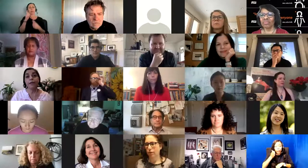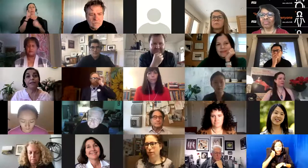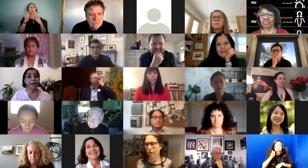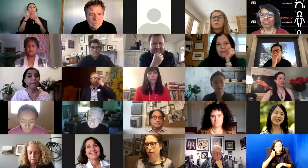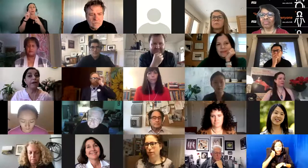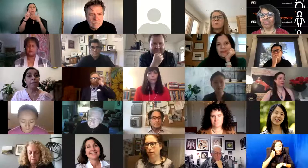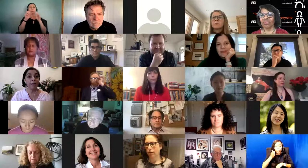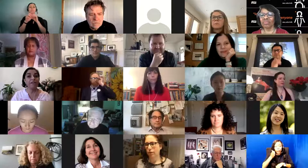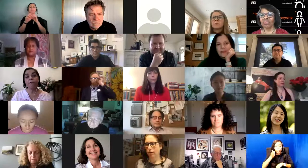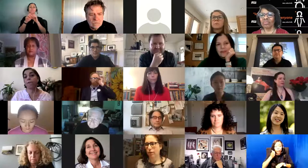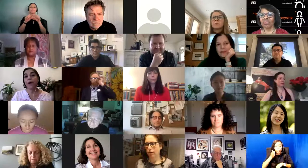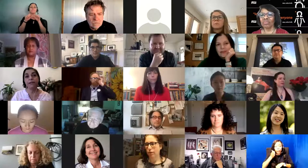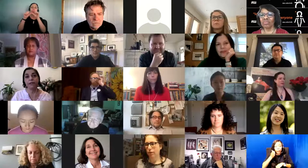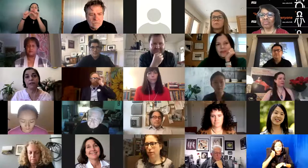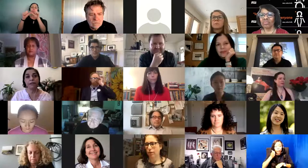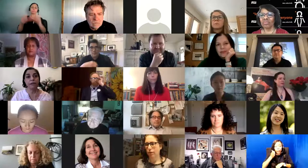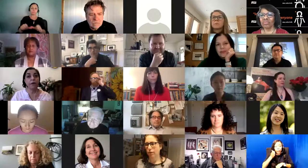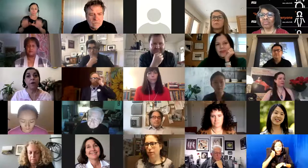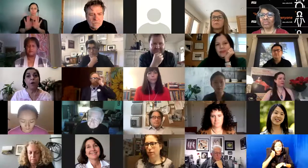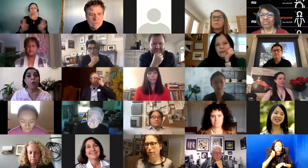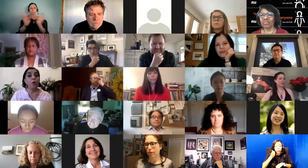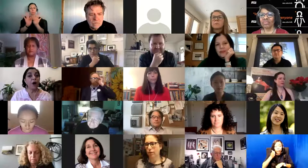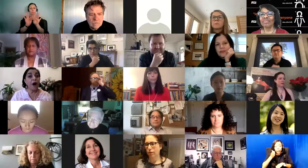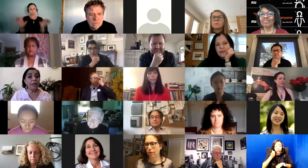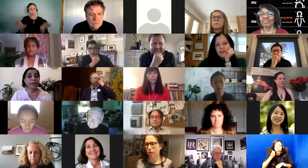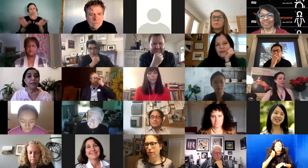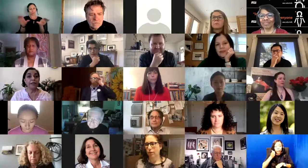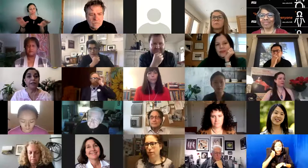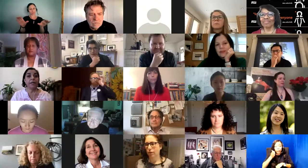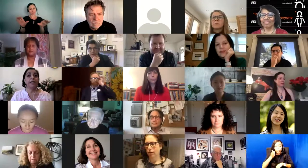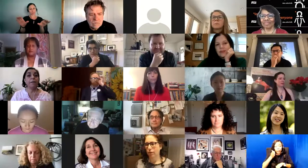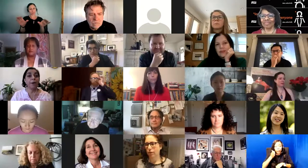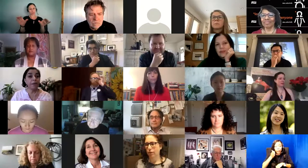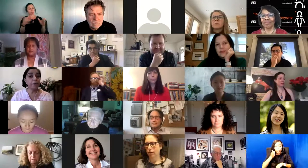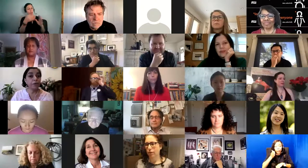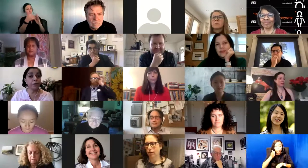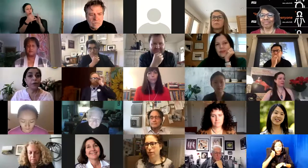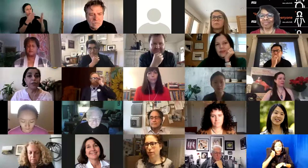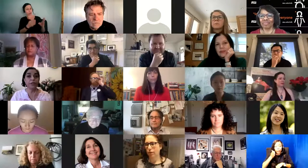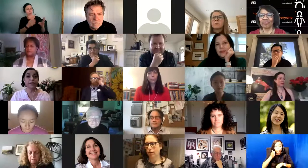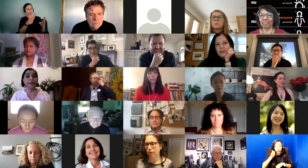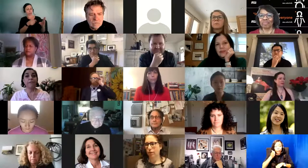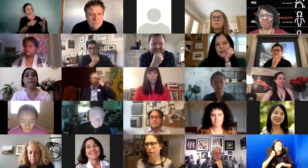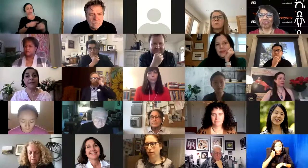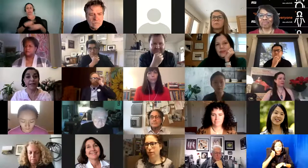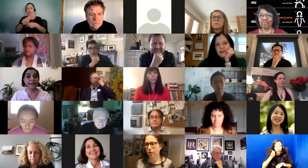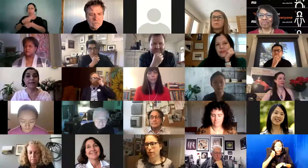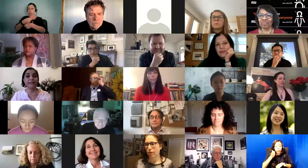deep and meaningful practices where artists, independent producers, presenters,